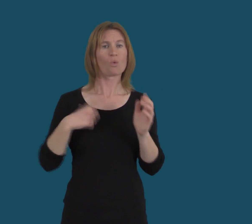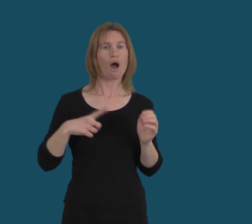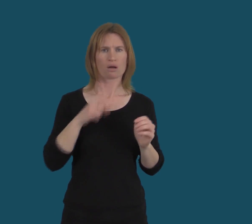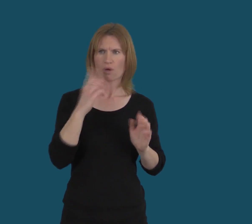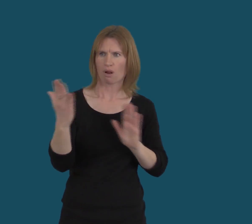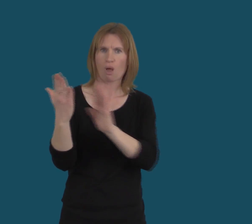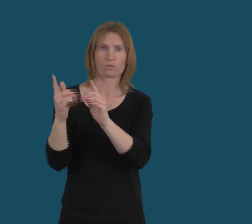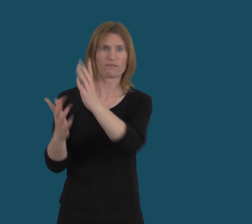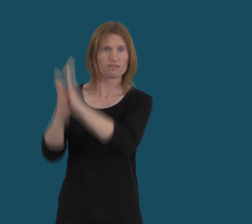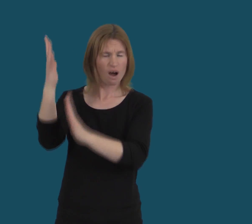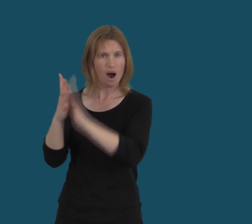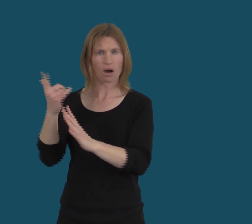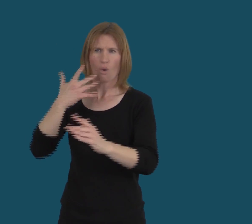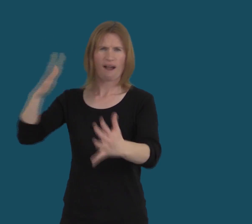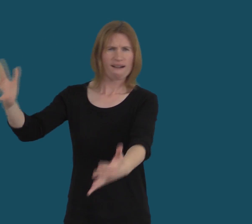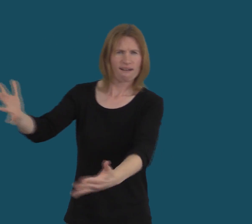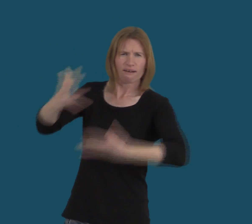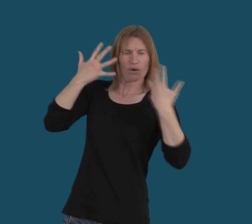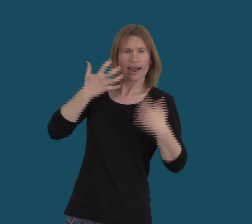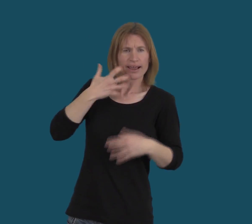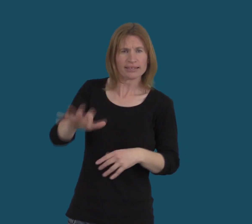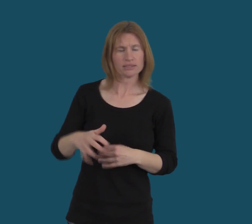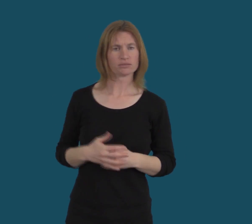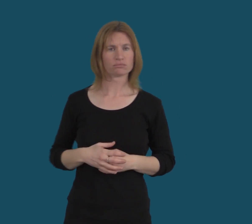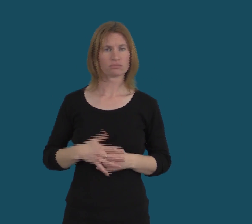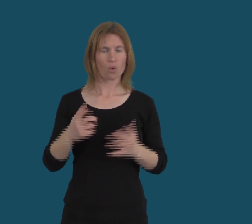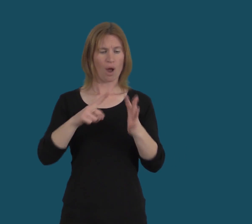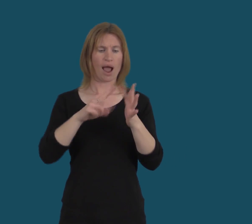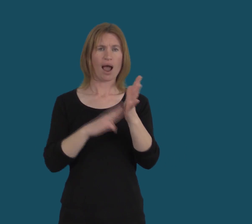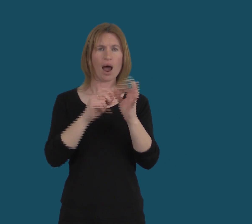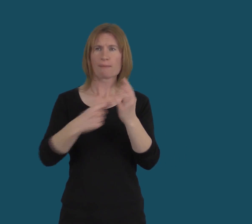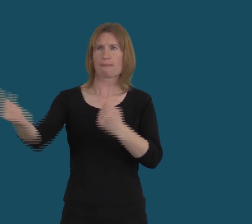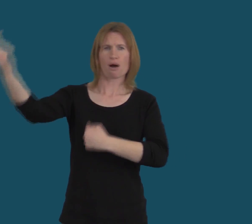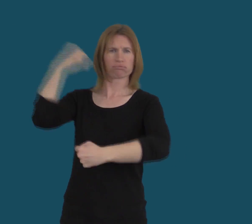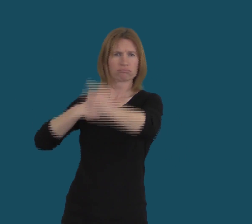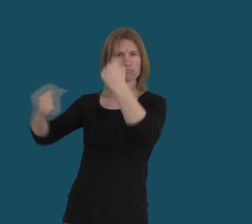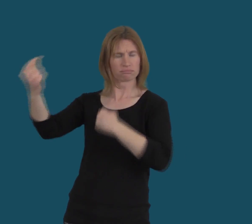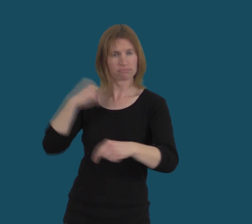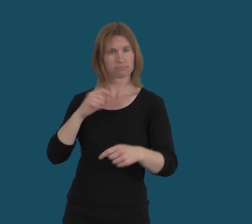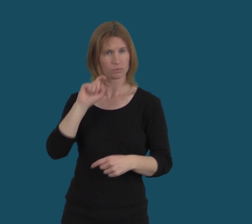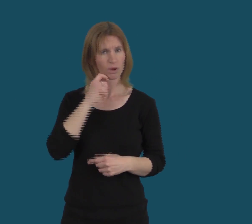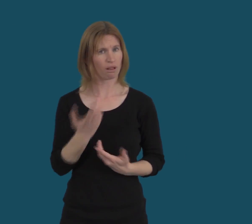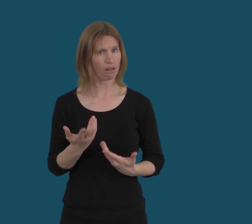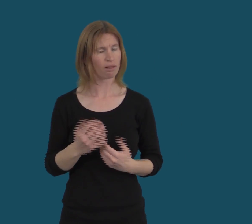Your clothing may be the only protection you have against ember attack or radiant heat.